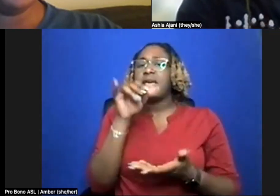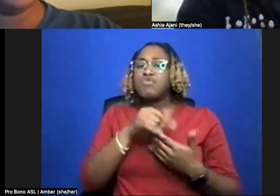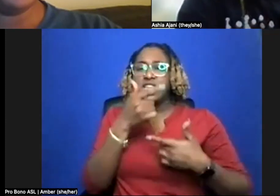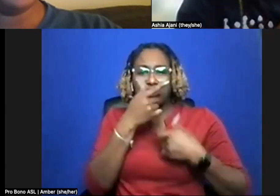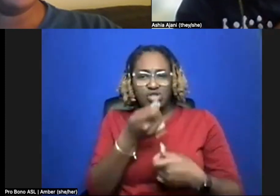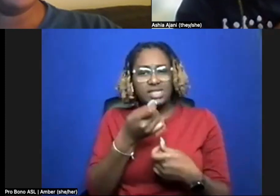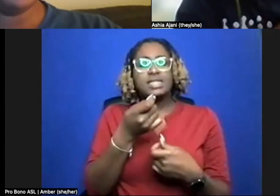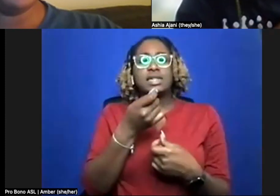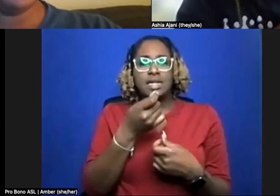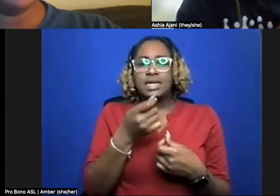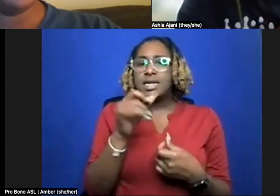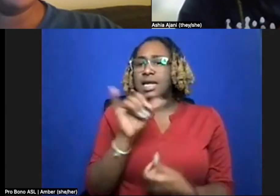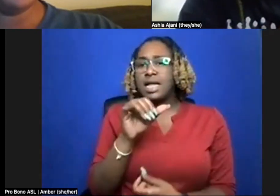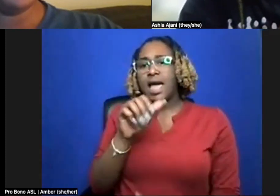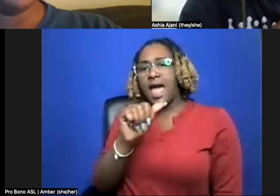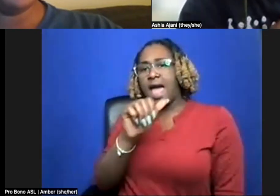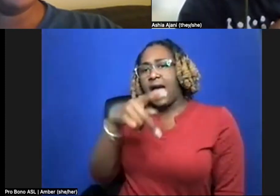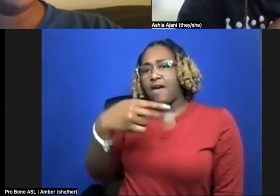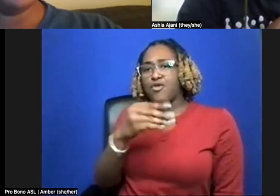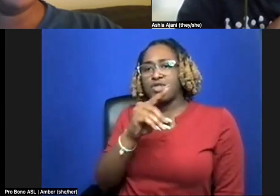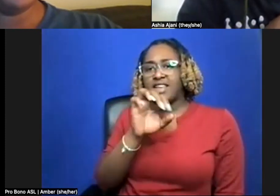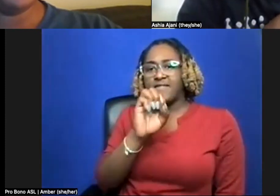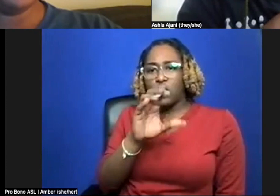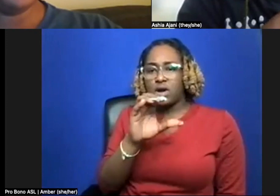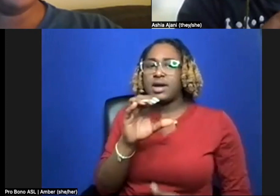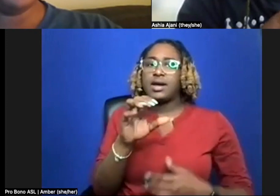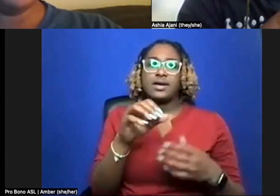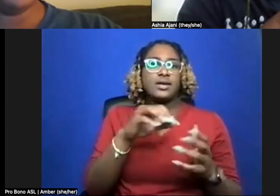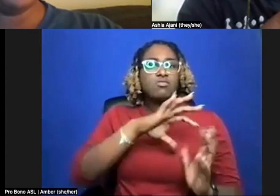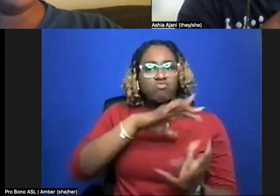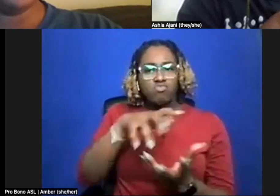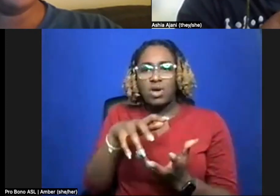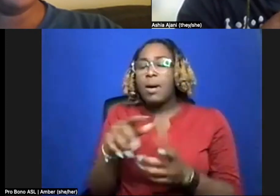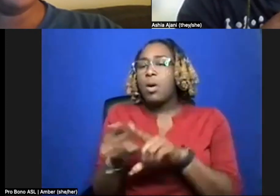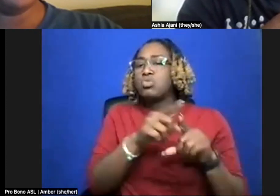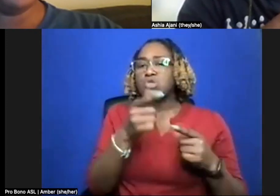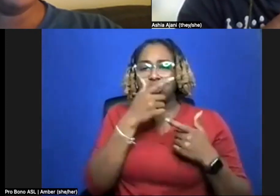Afro-diasporic mythologies, but I'm also really interested in kind of like the,